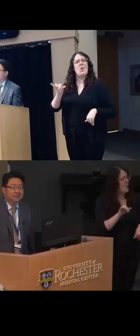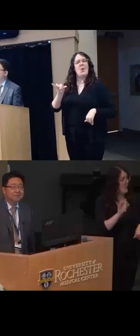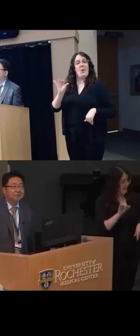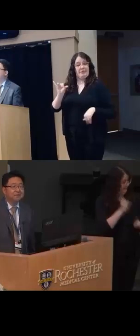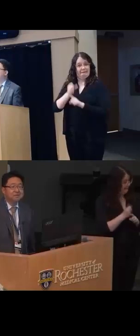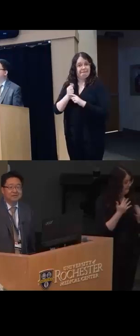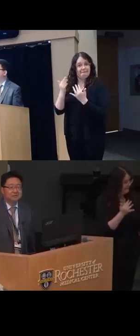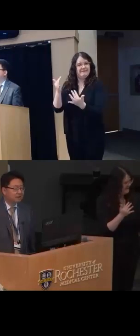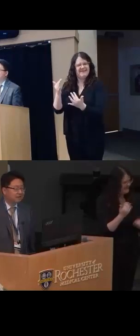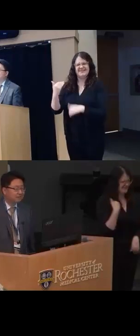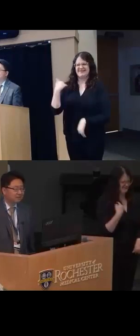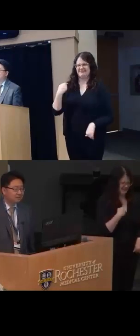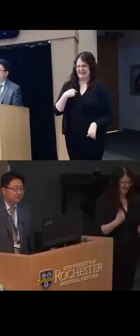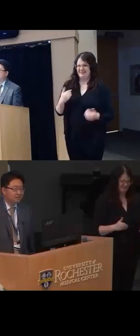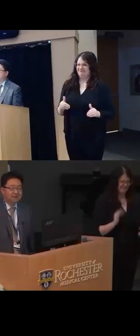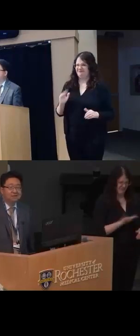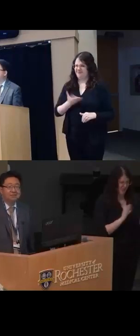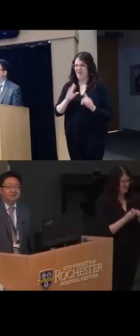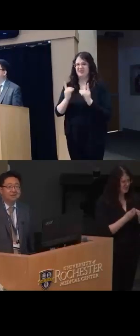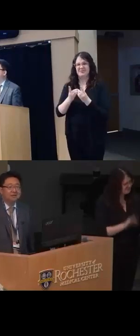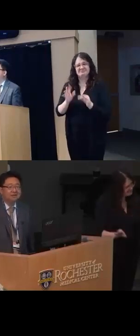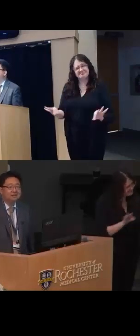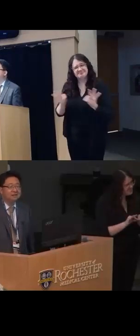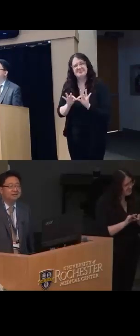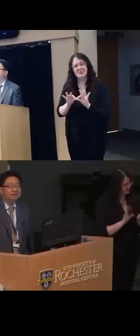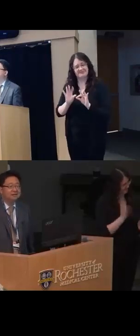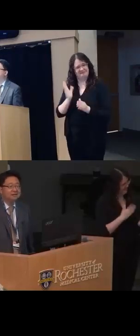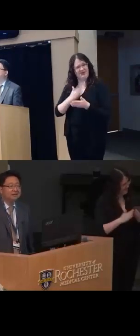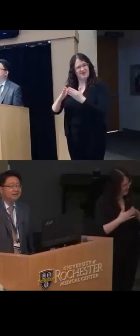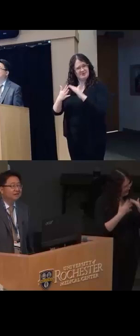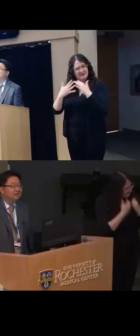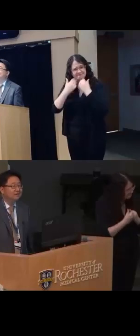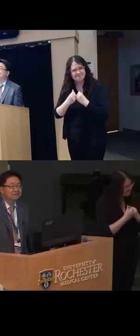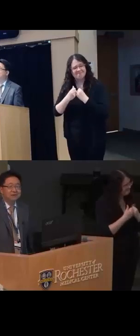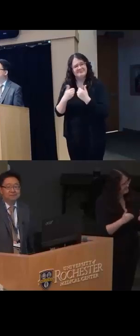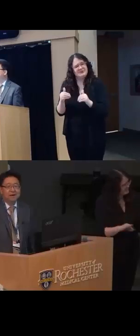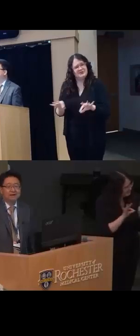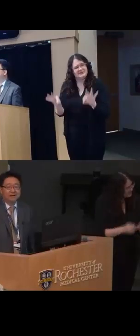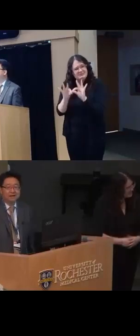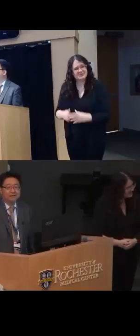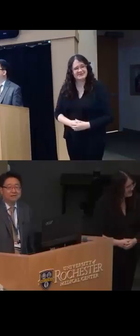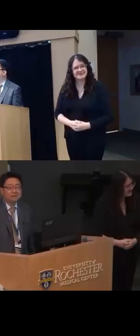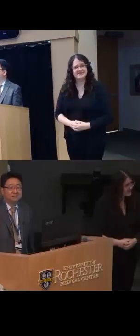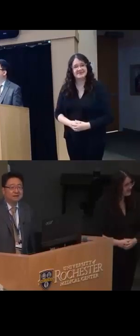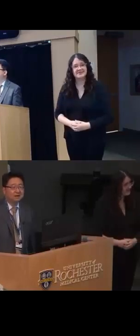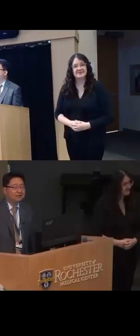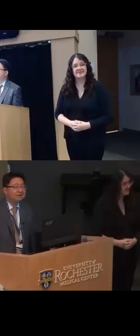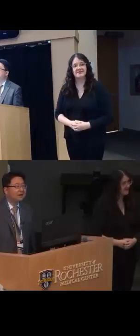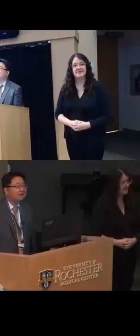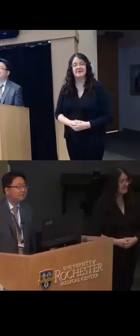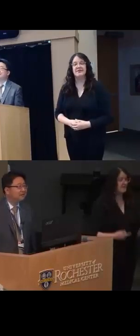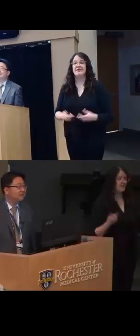our importance of our department in our community if we are paralyzed our entire